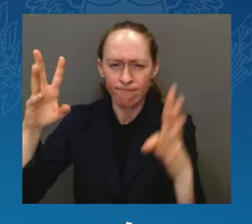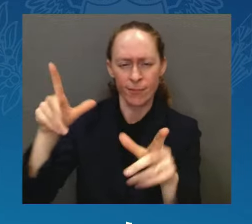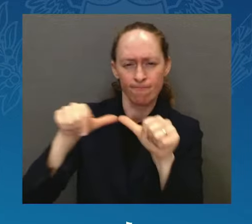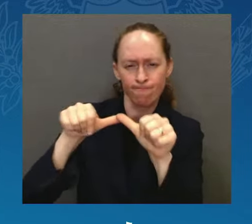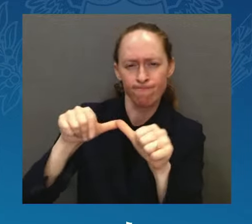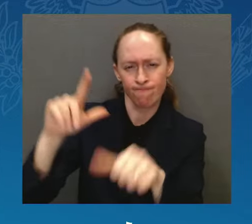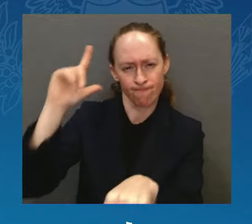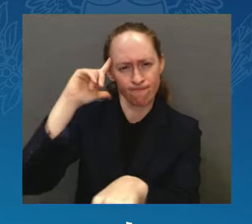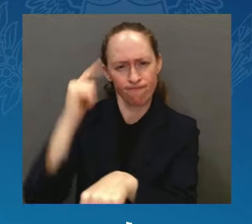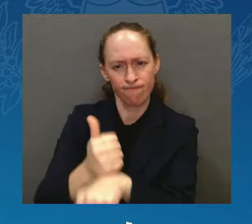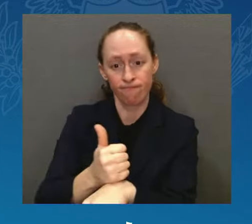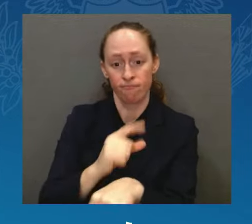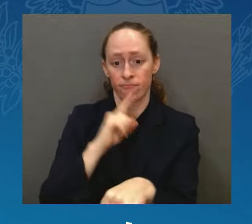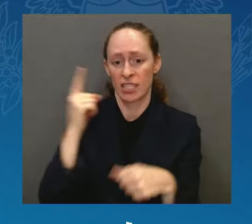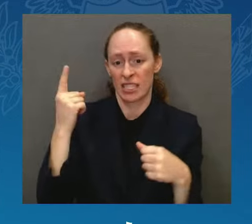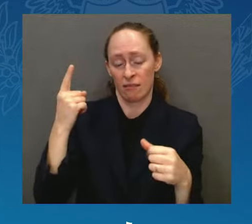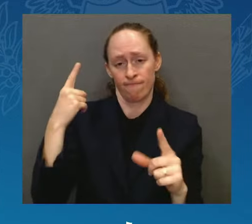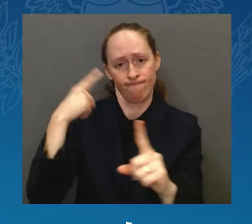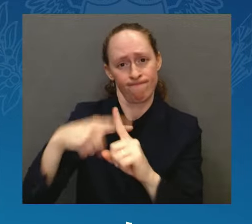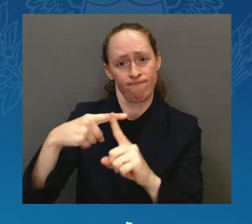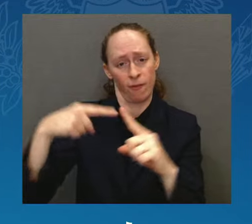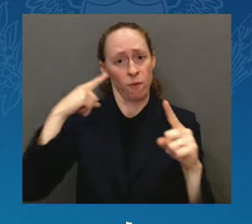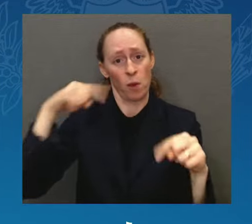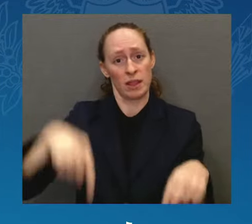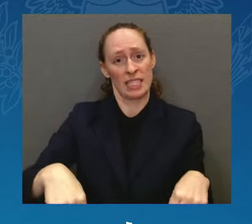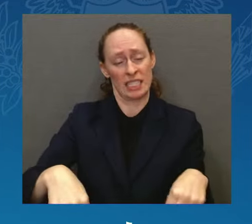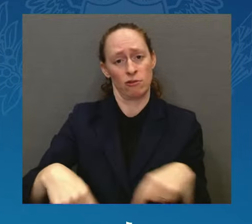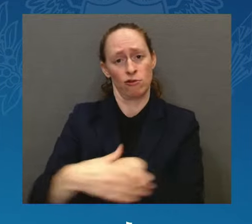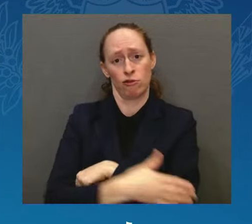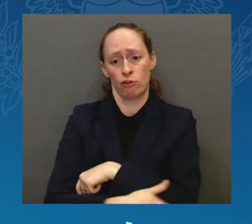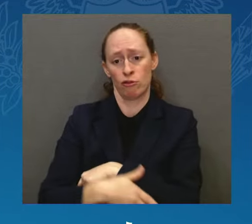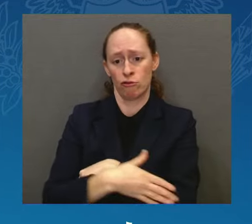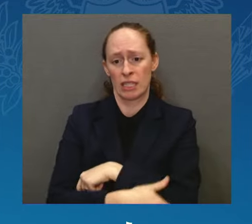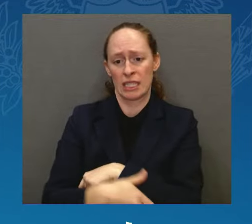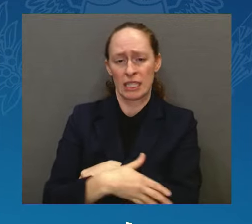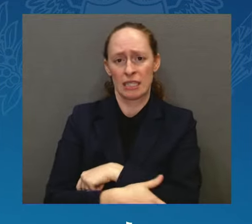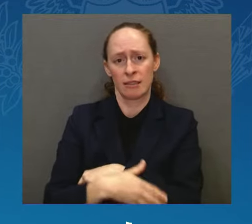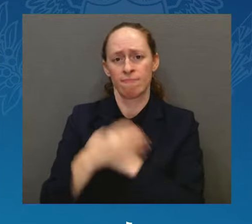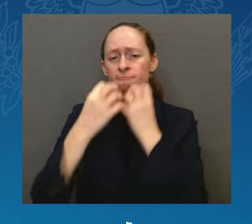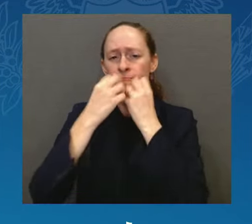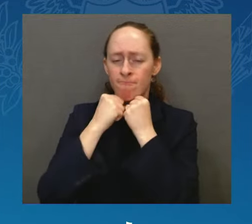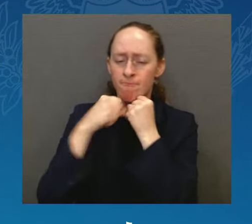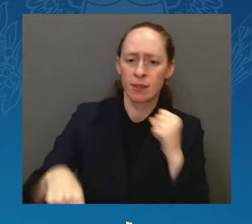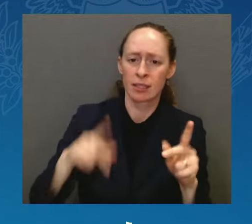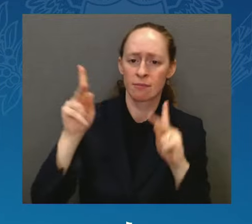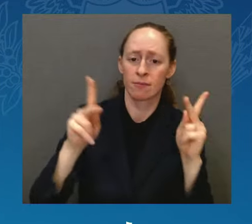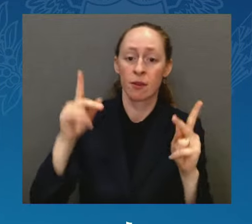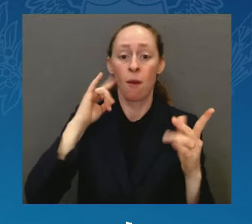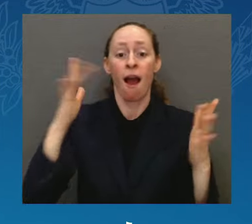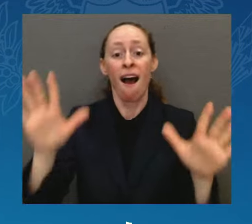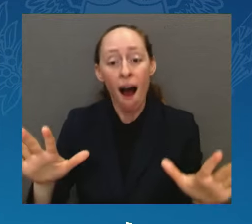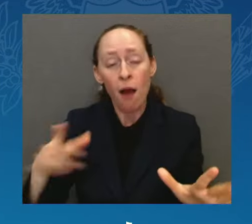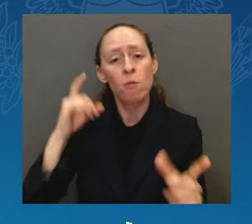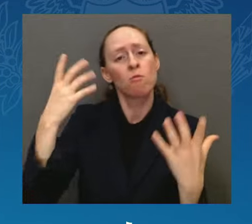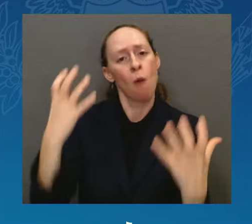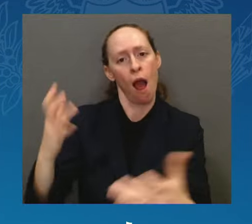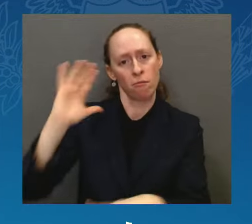And that is why we need the National Museum of the American Latino on the National Mall.